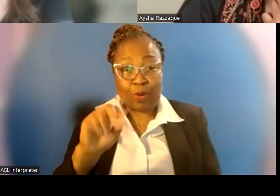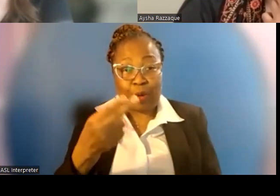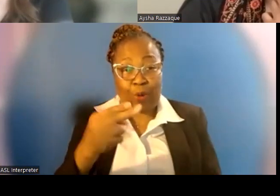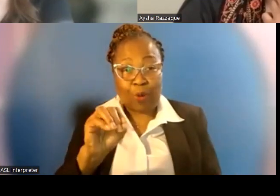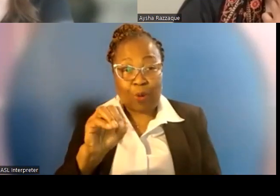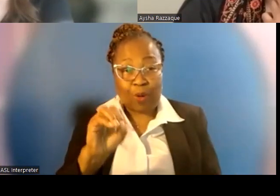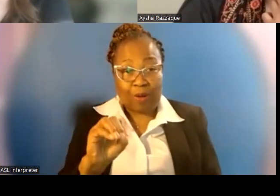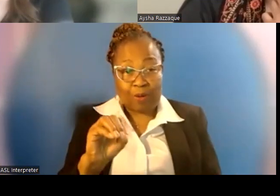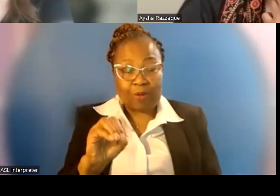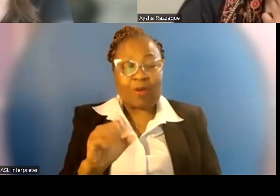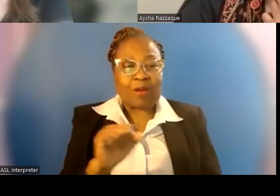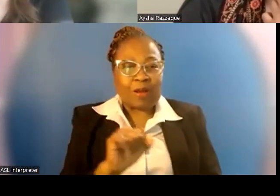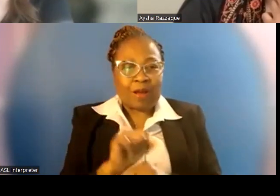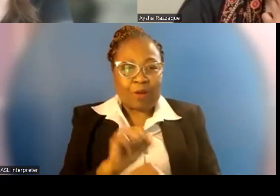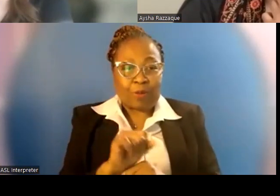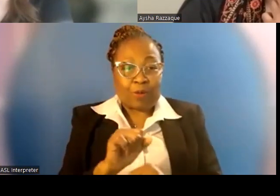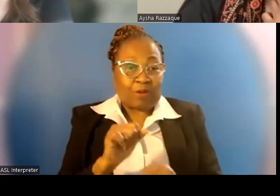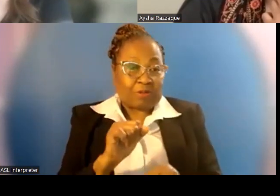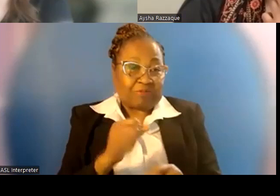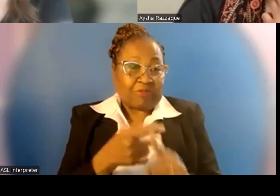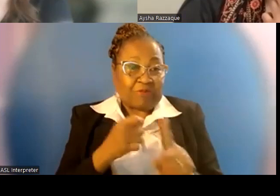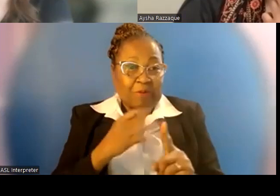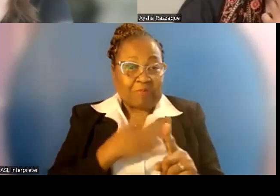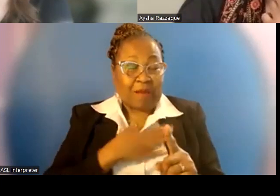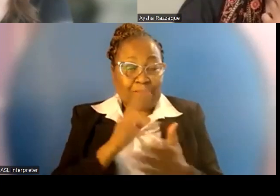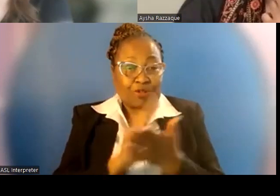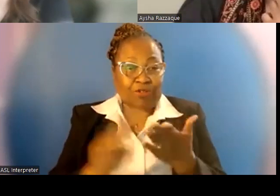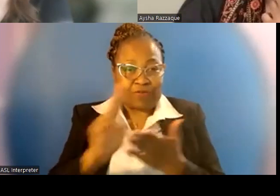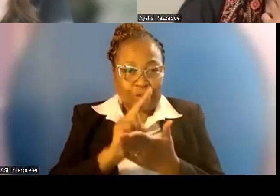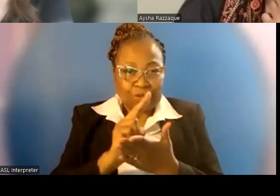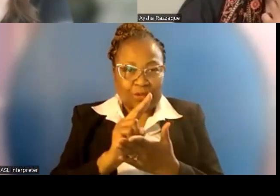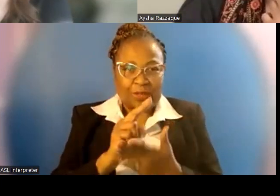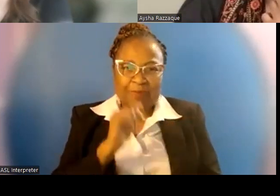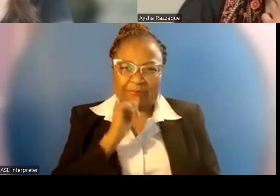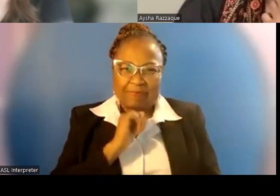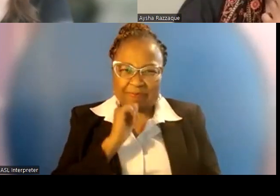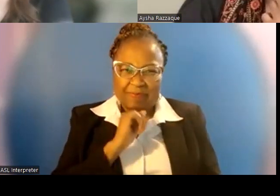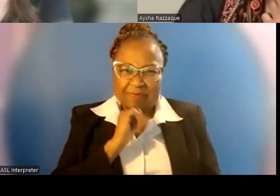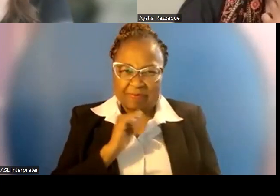So bear with me as I describe Miami University's land acknowledgement.